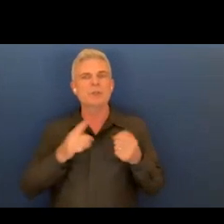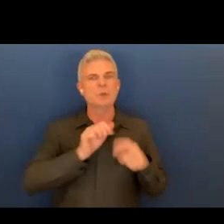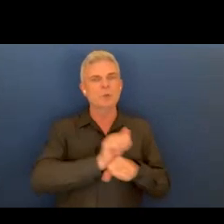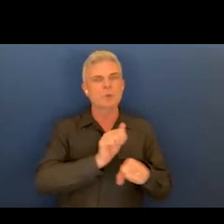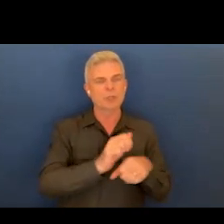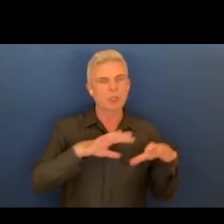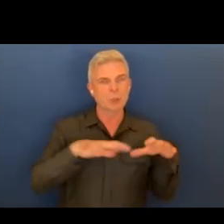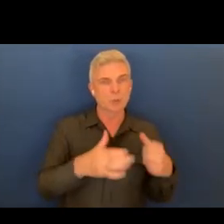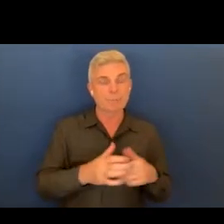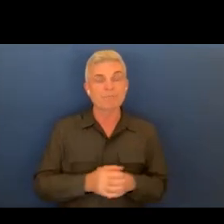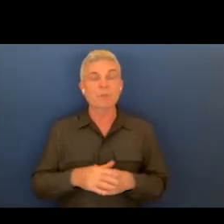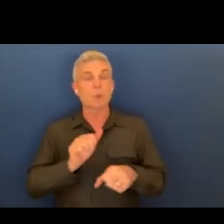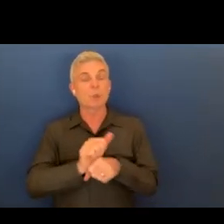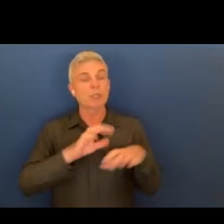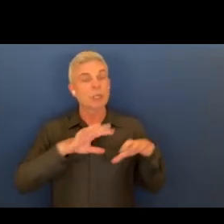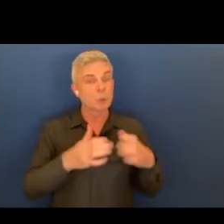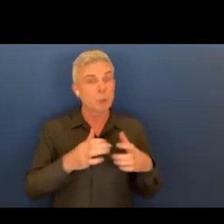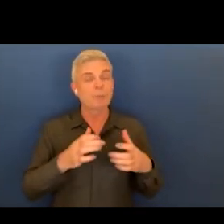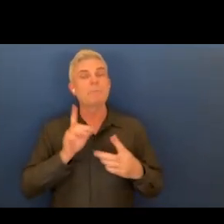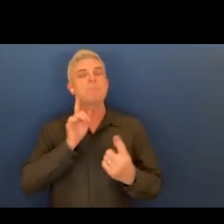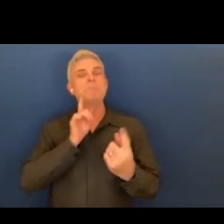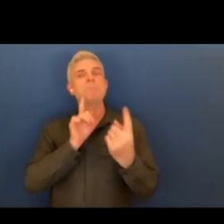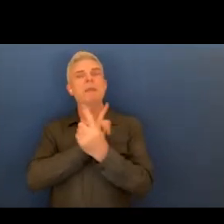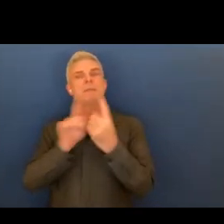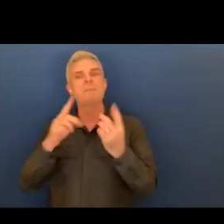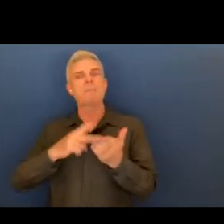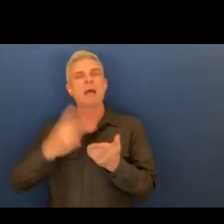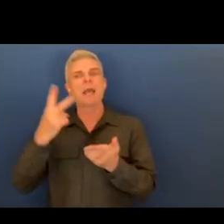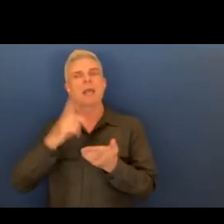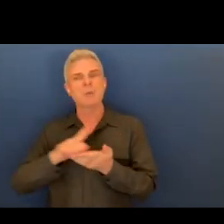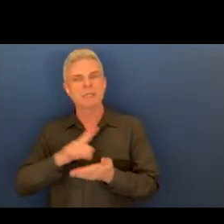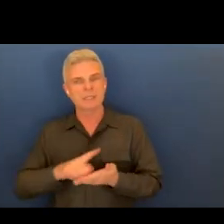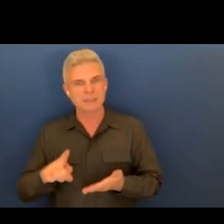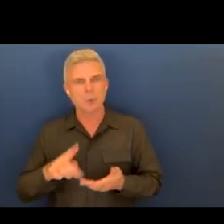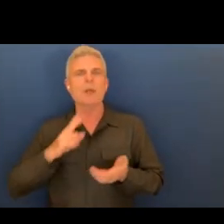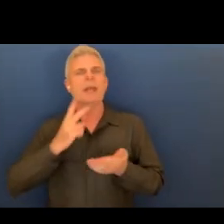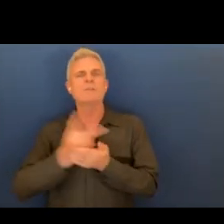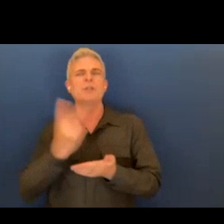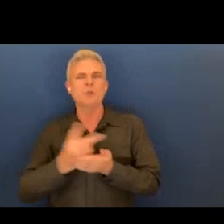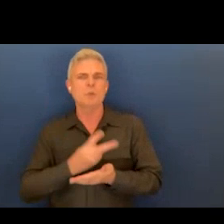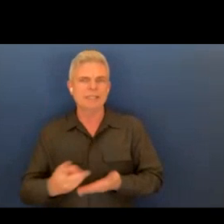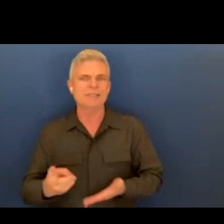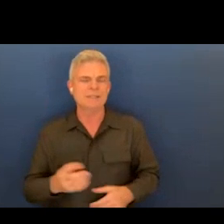The working group met biweekly, with frequent emailing in between those meetings. Once the